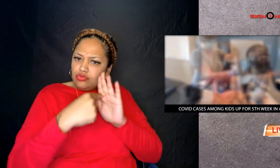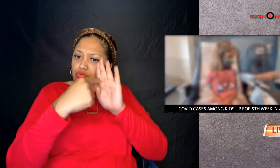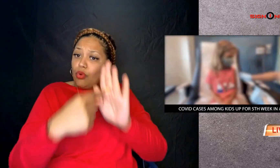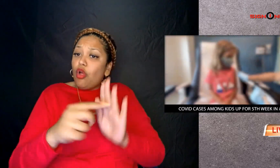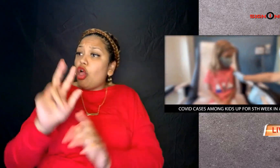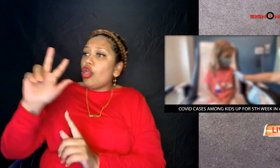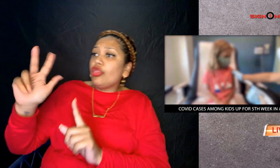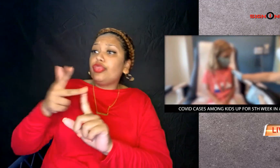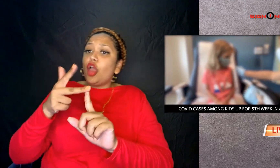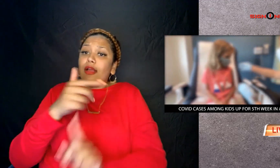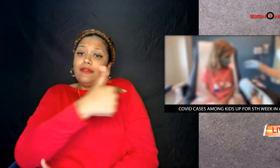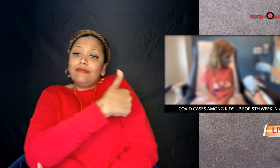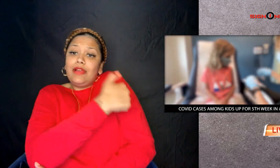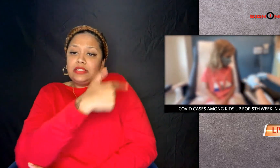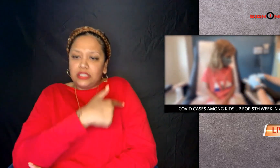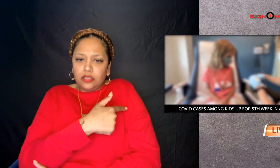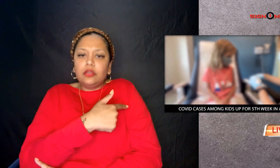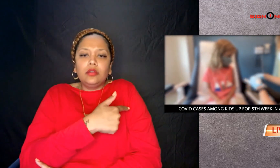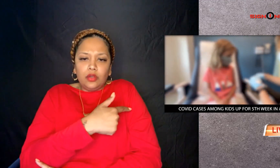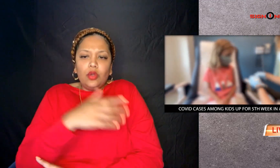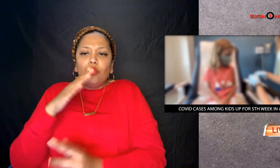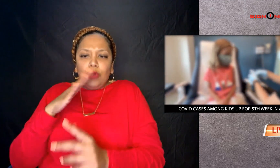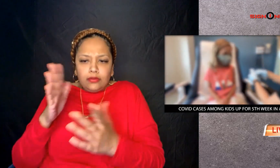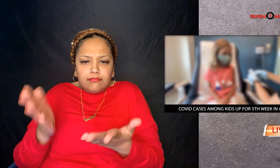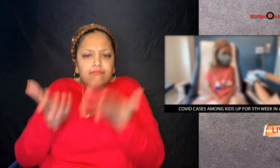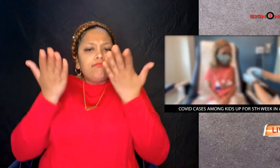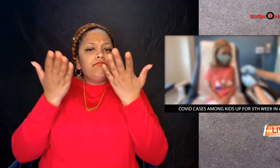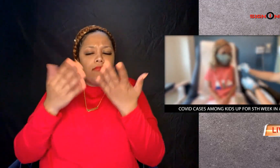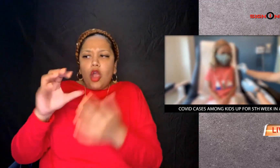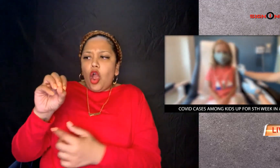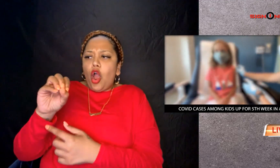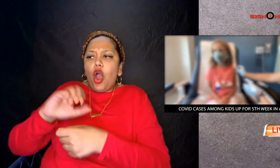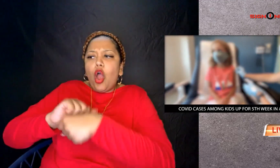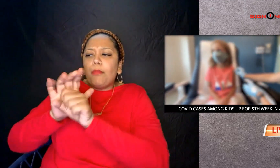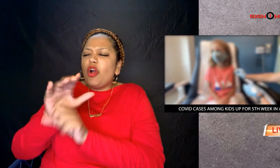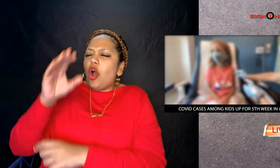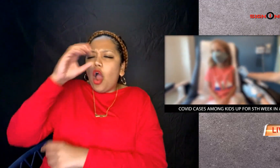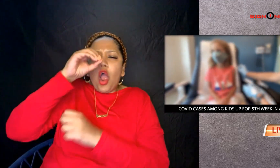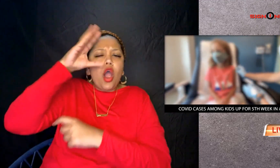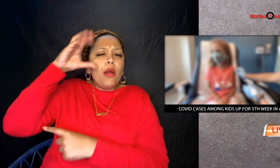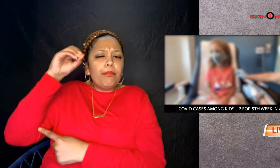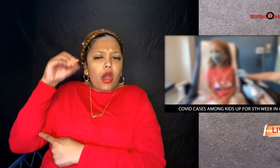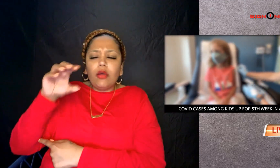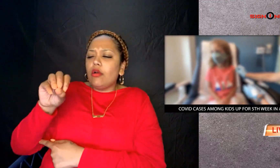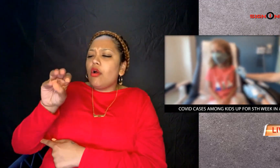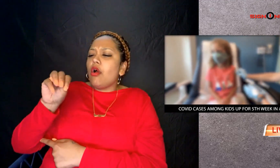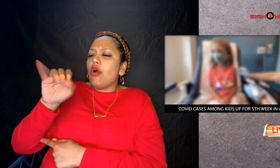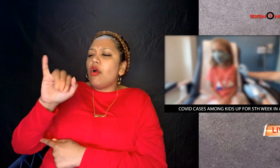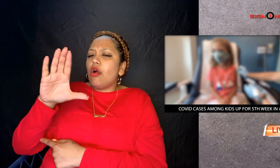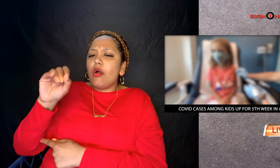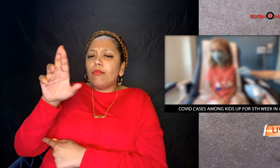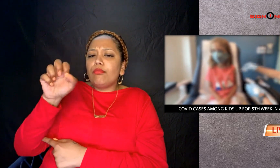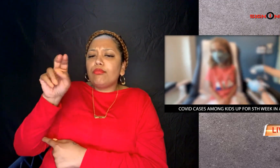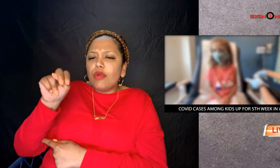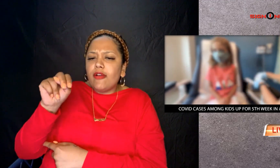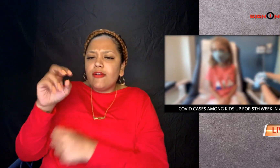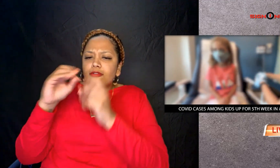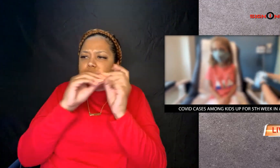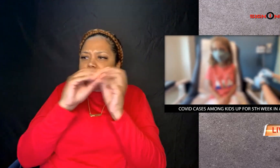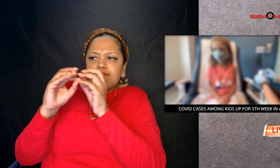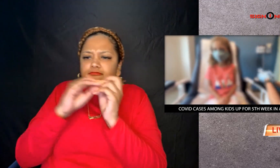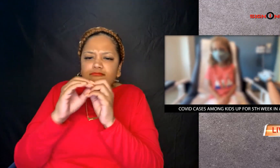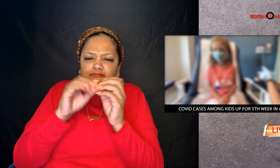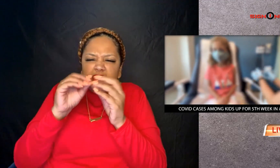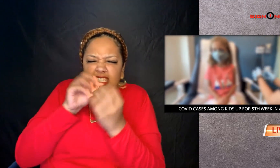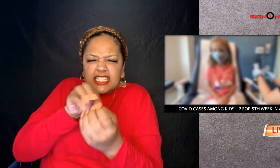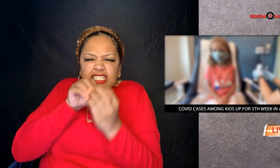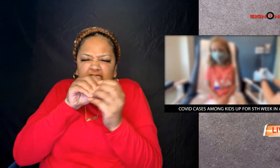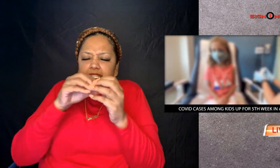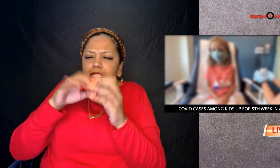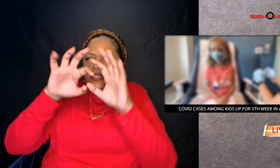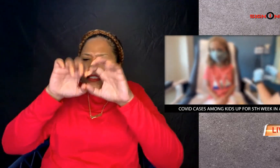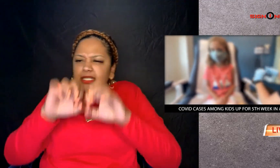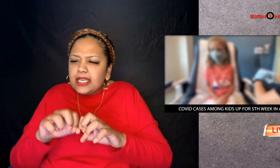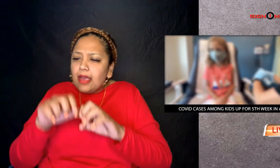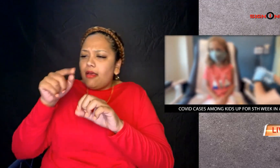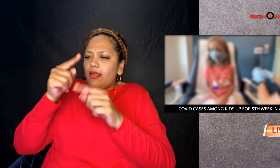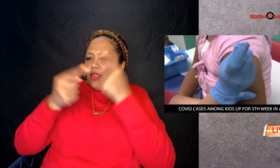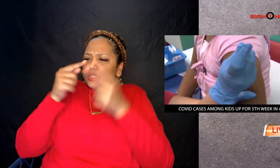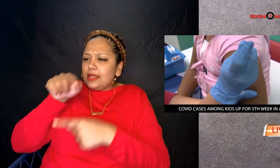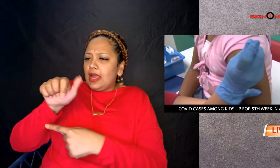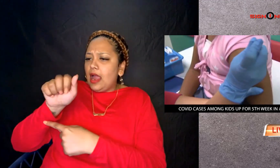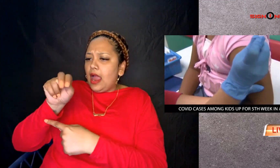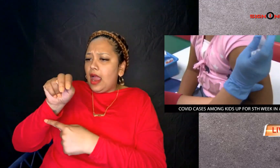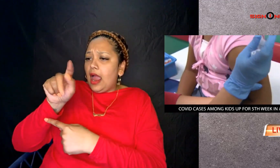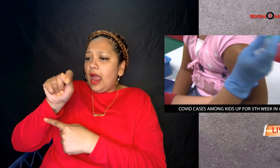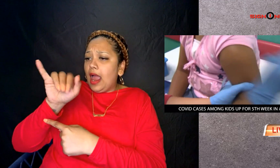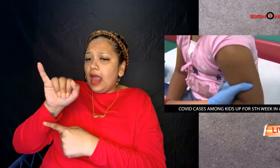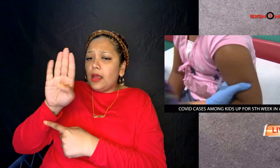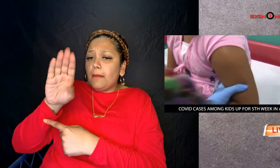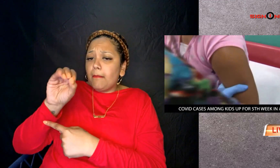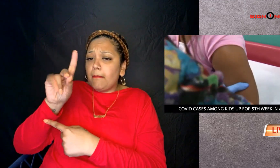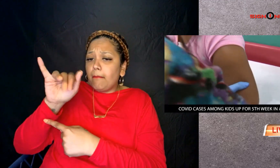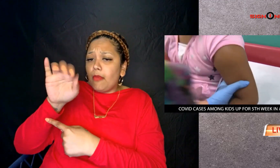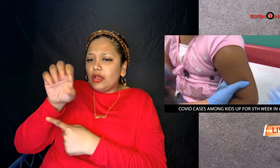claims its data showed a third vaccine dose raised omicron fighting antibodies